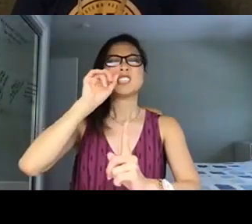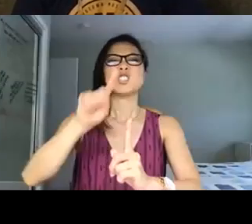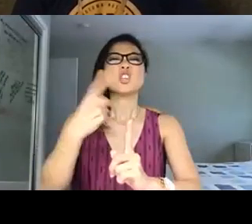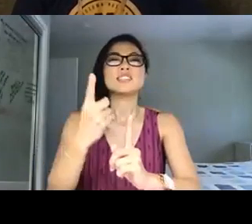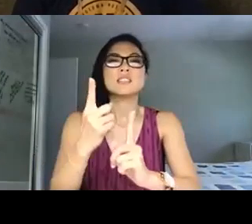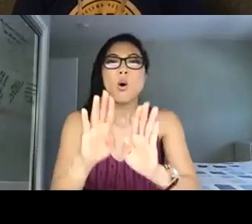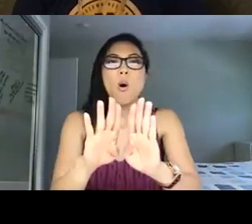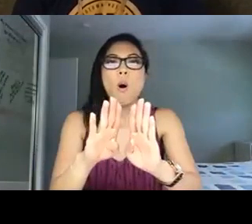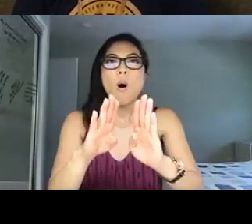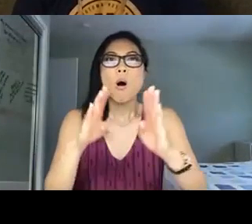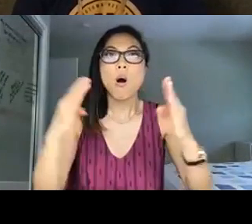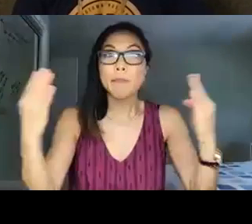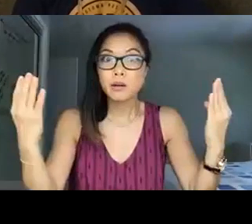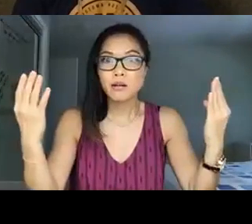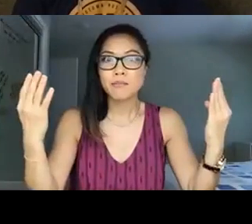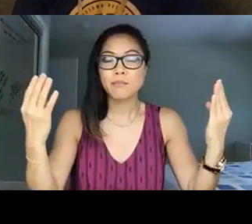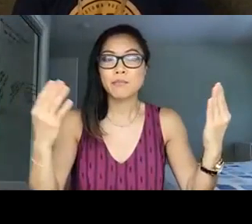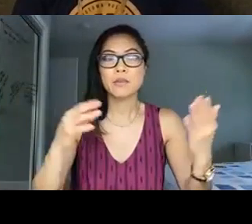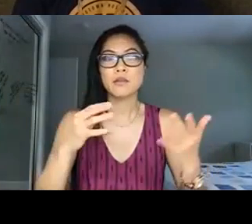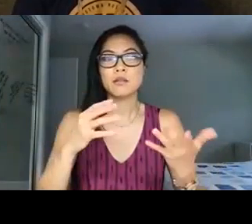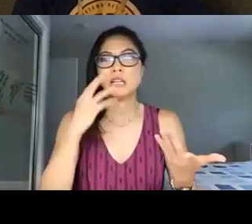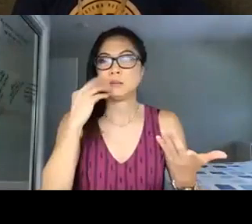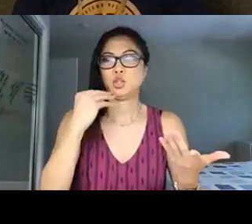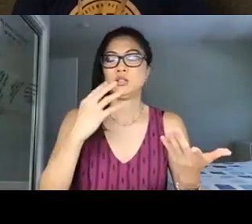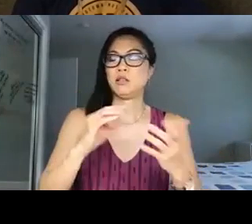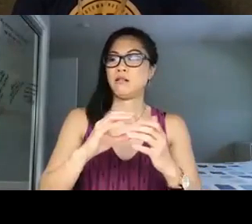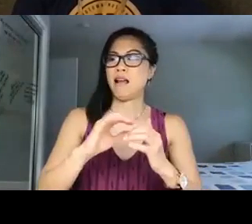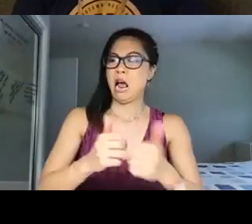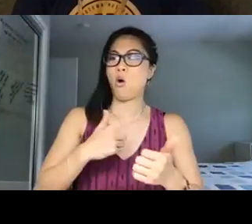What I think is interesting about that though is the